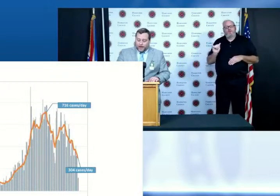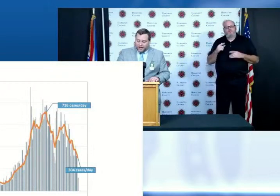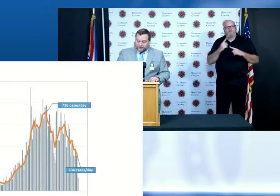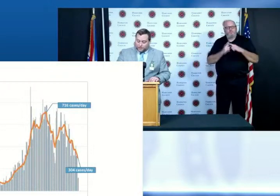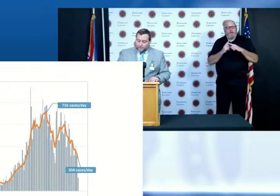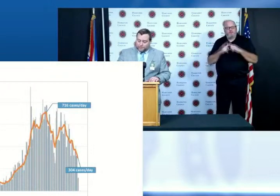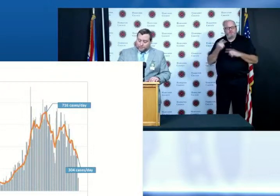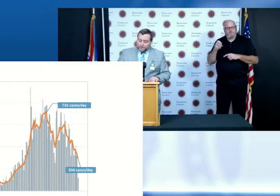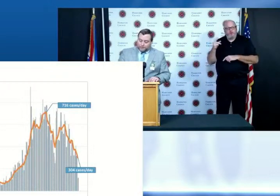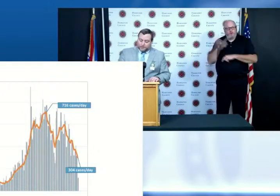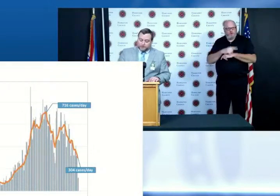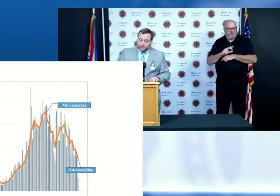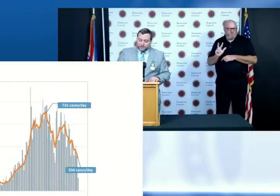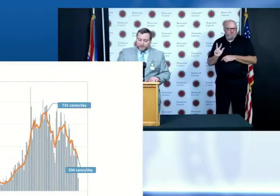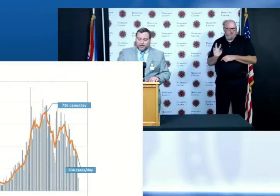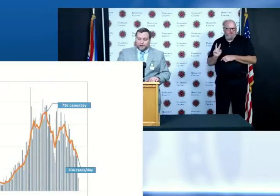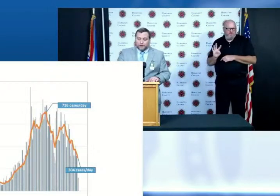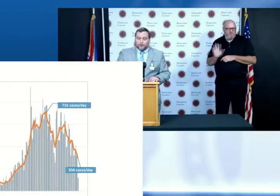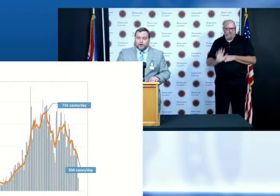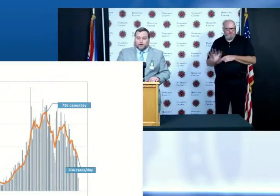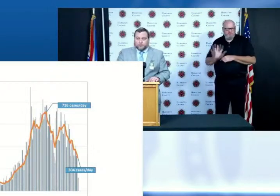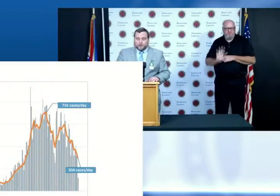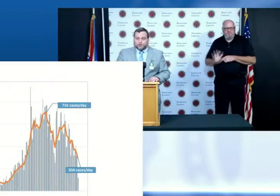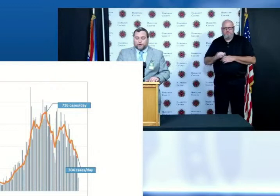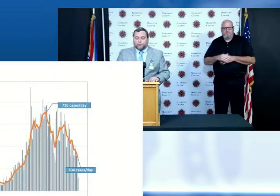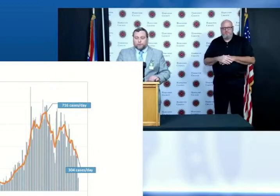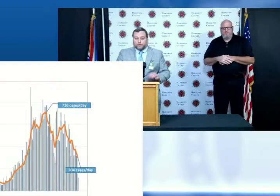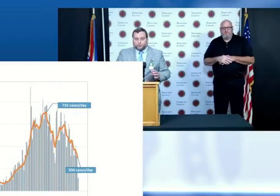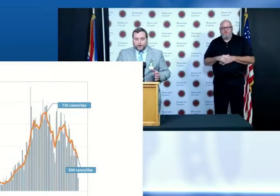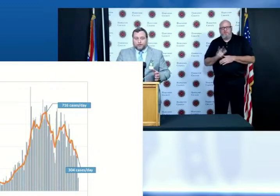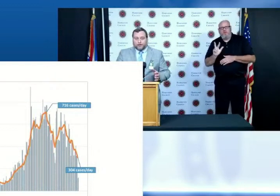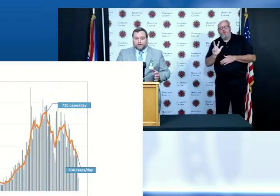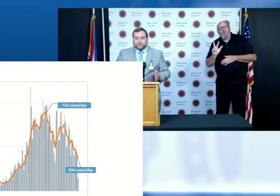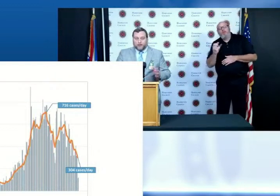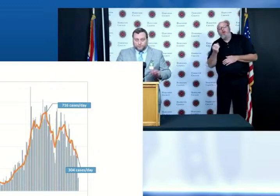ask our public public to work together to make sure that we're doing the right things to help